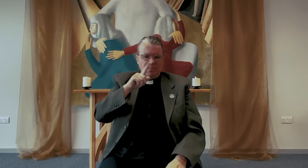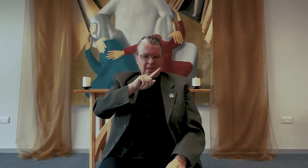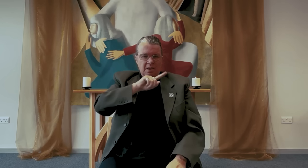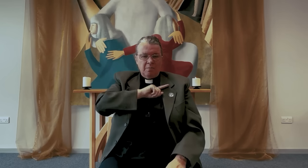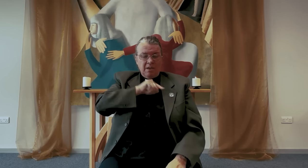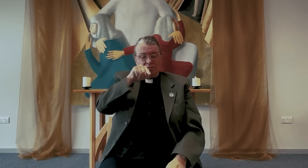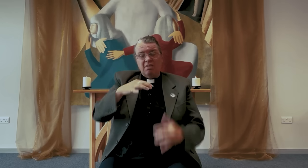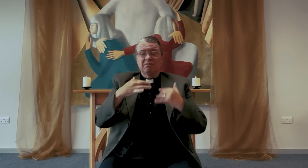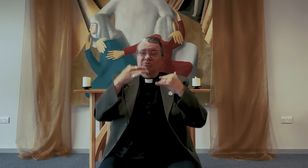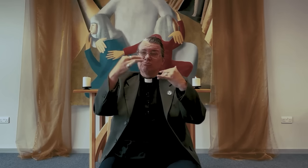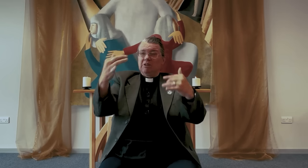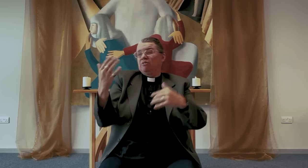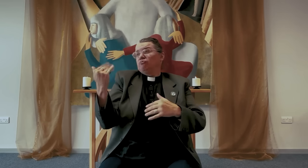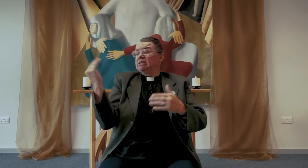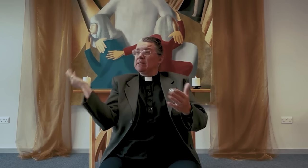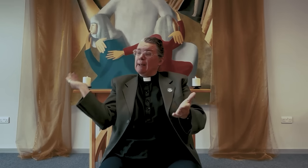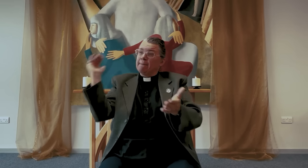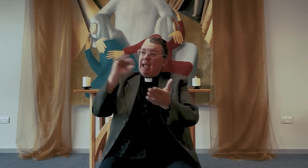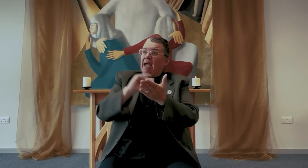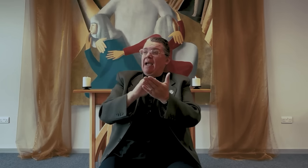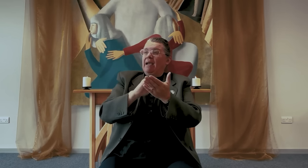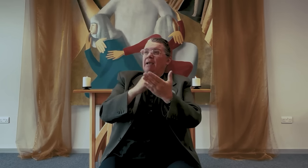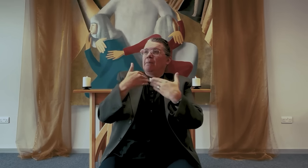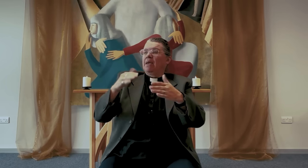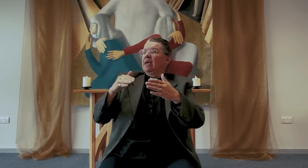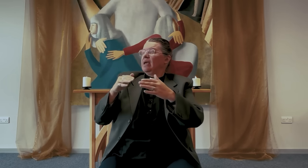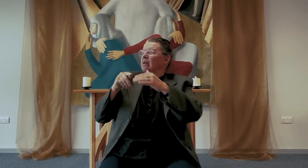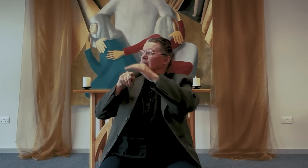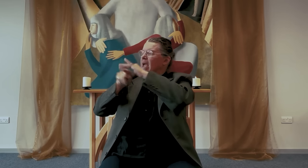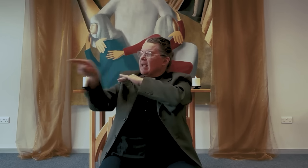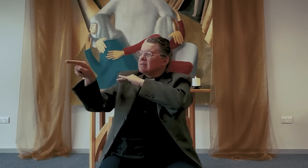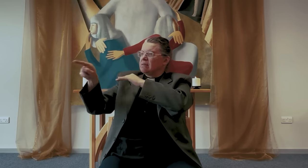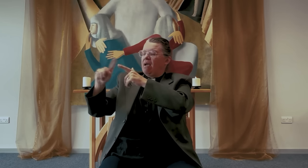This crowd are recently returned from a long exile in Babylon.